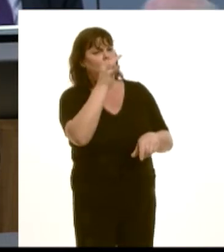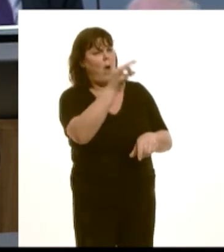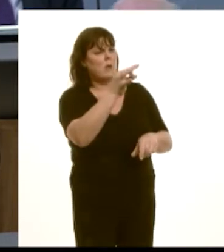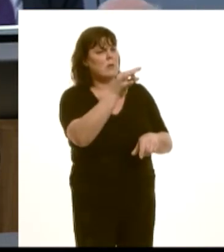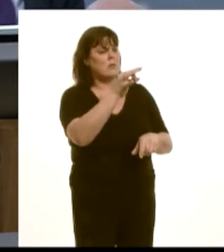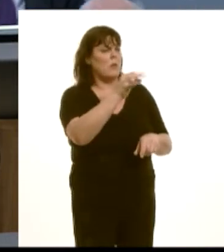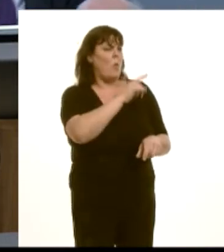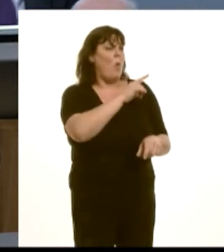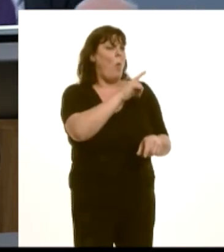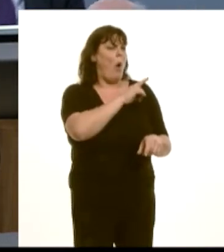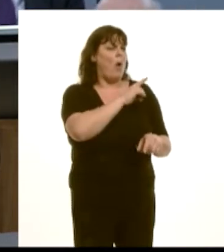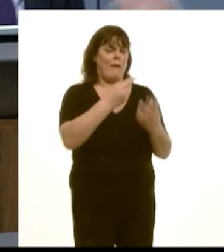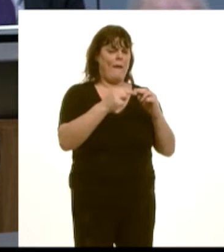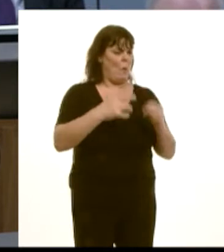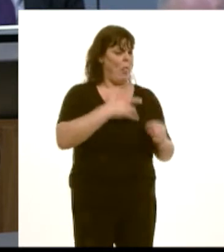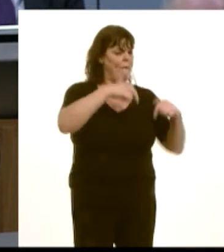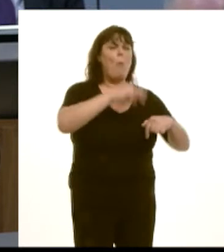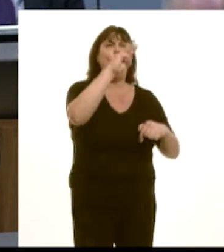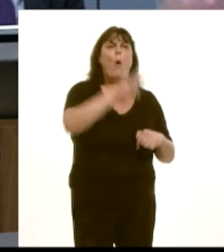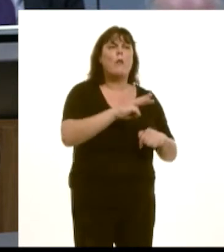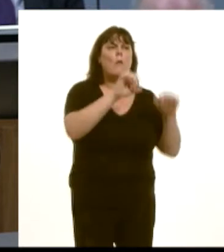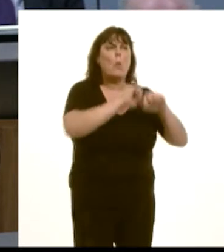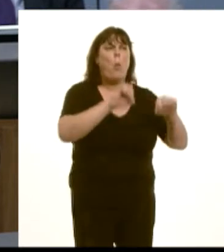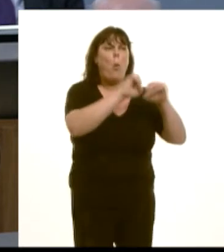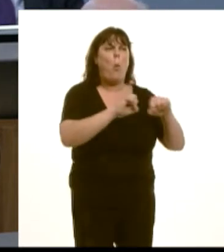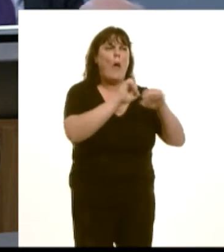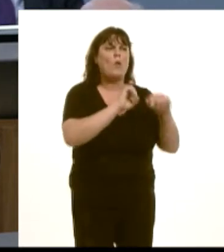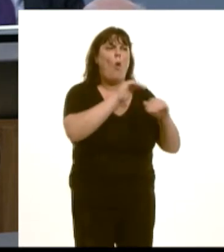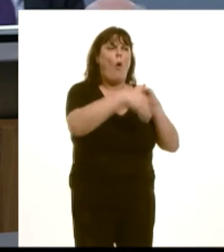times more likely, if you are a Welsh patient, to wait more than six months for treatment